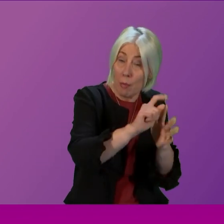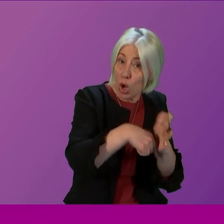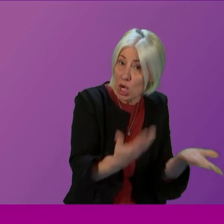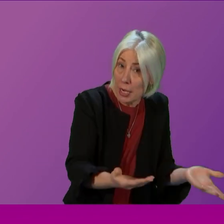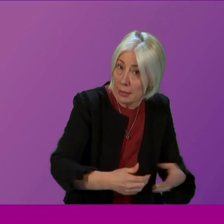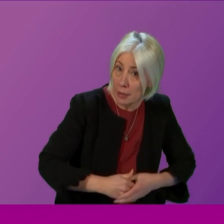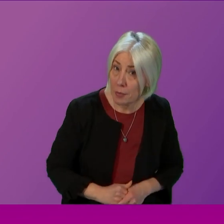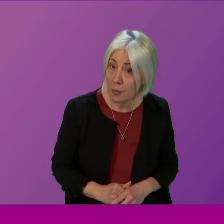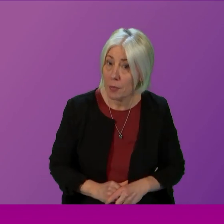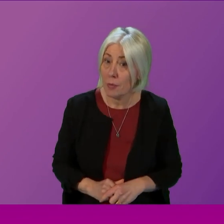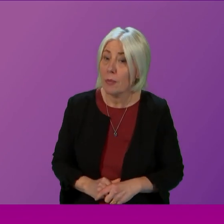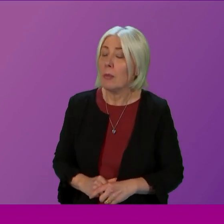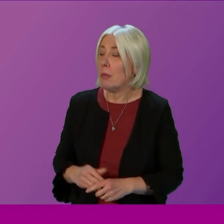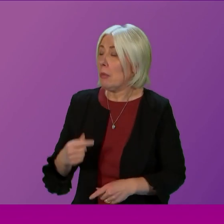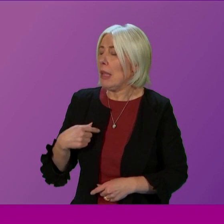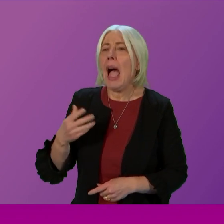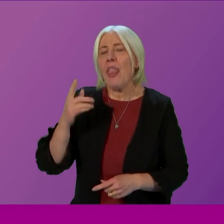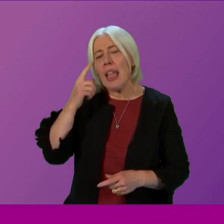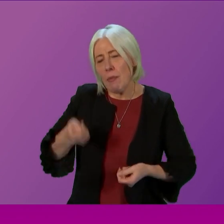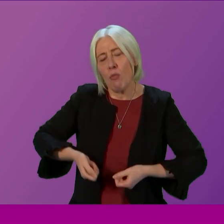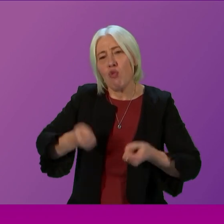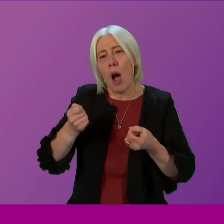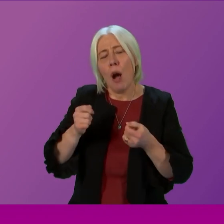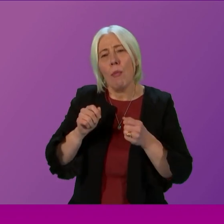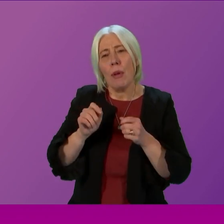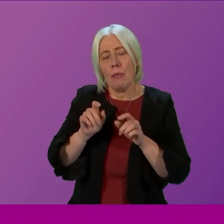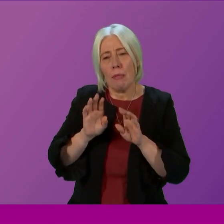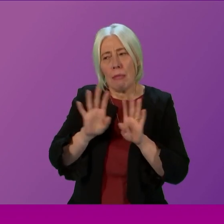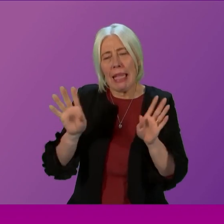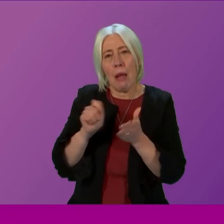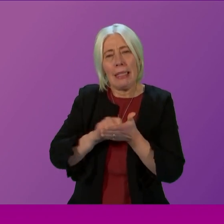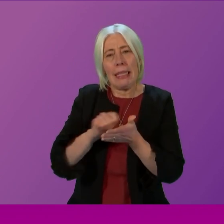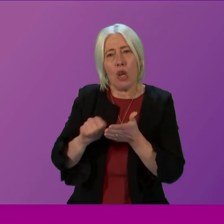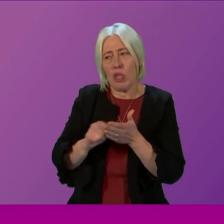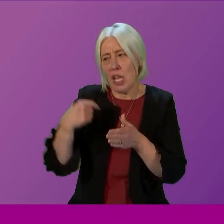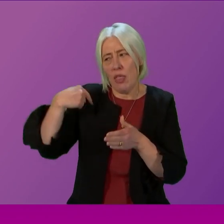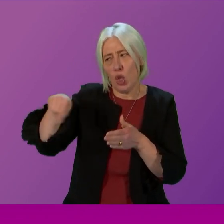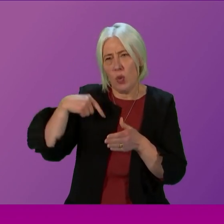I understand that the issue was raised with the Cabinet Secretary for Social Justice, Housing and Local